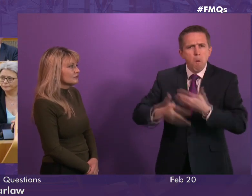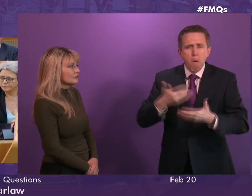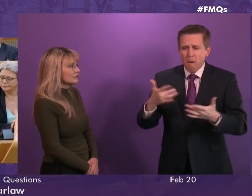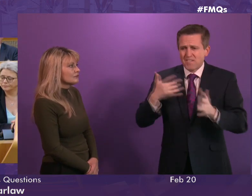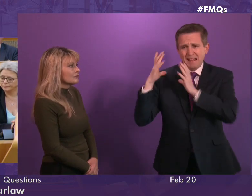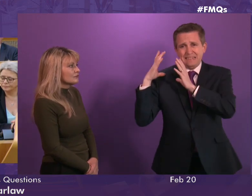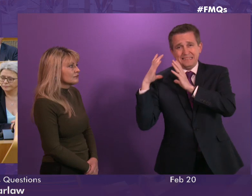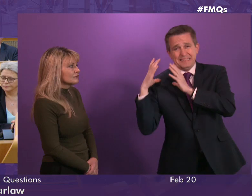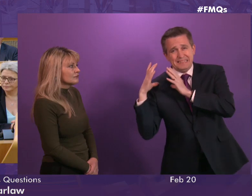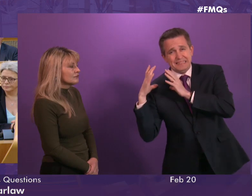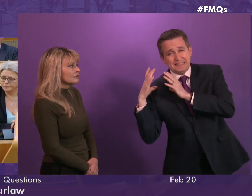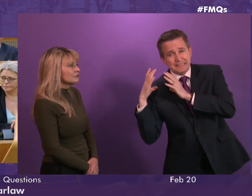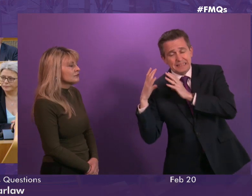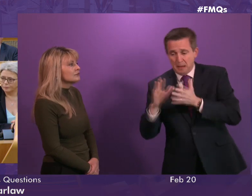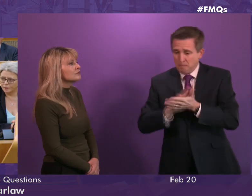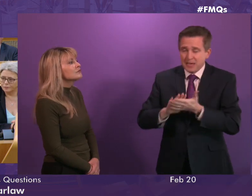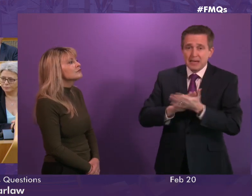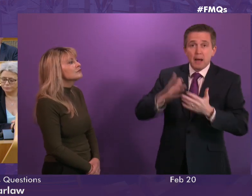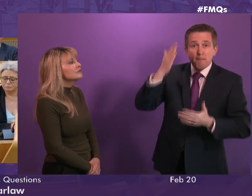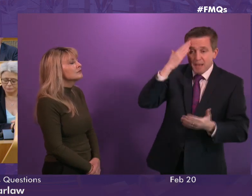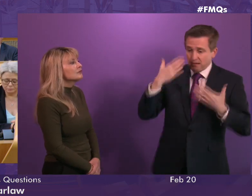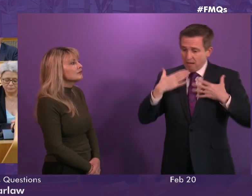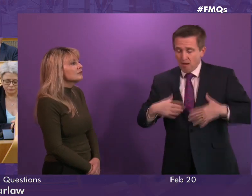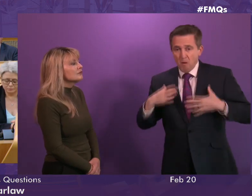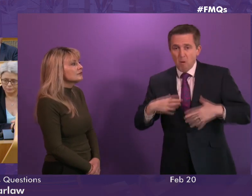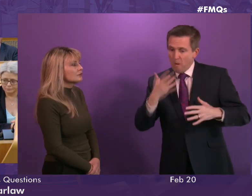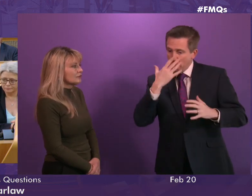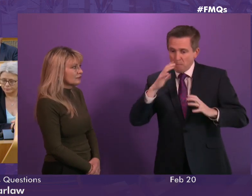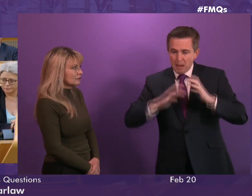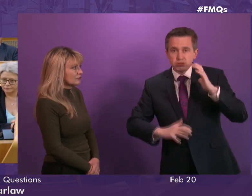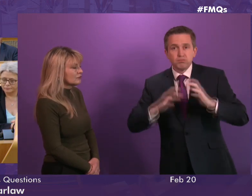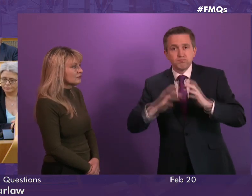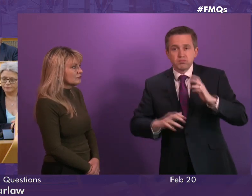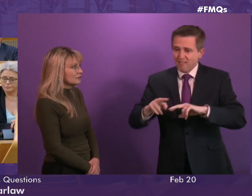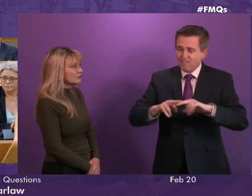it is taking its toll on their physical and mental health and their families. Their working